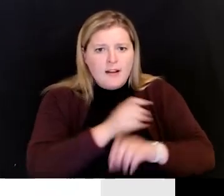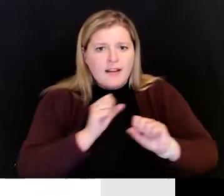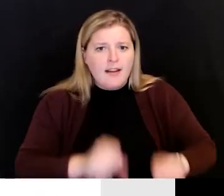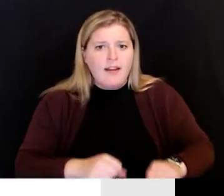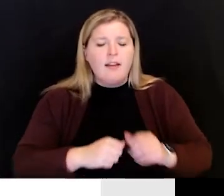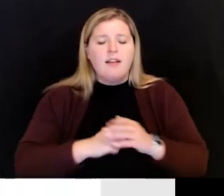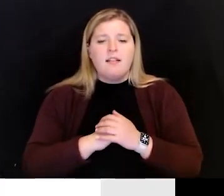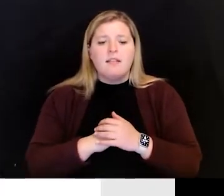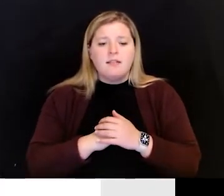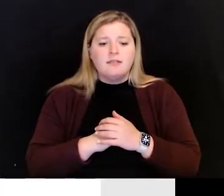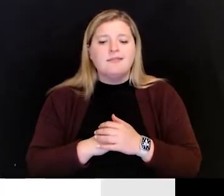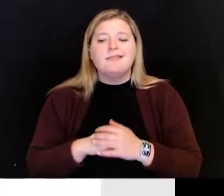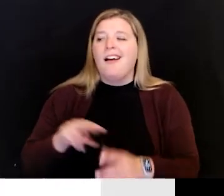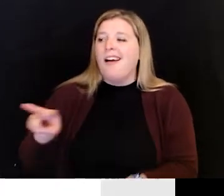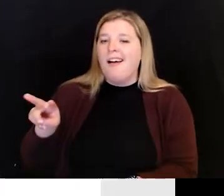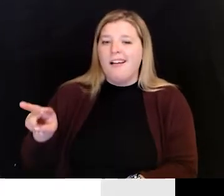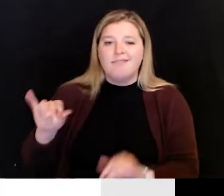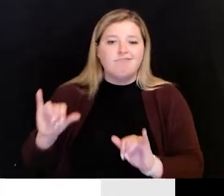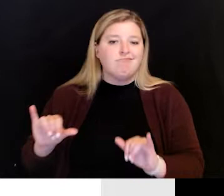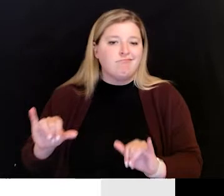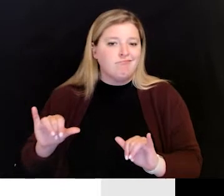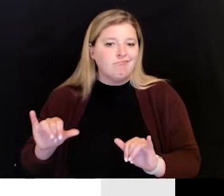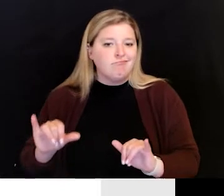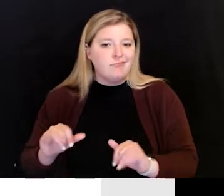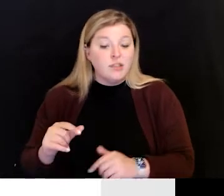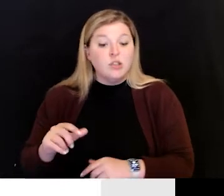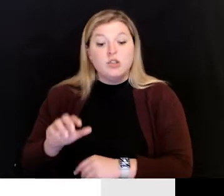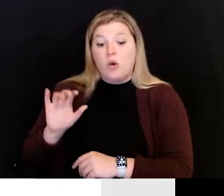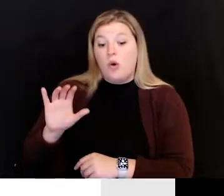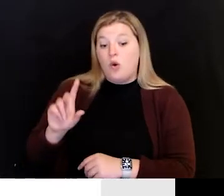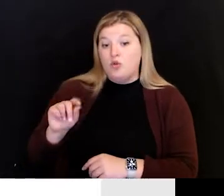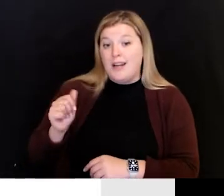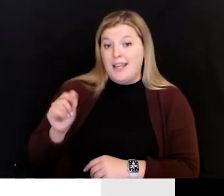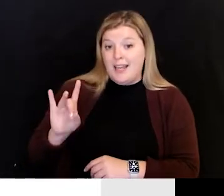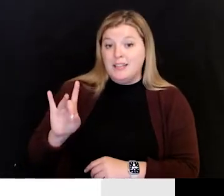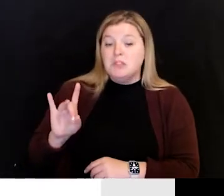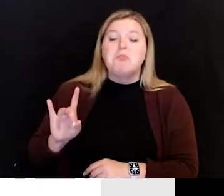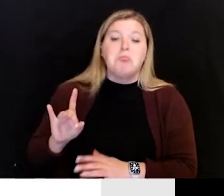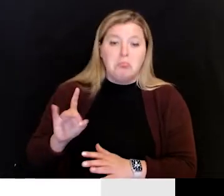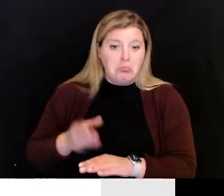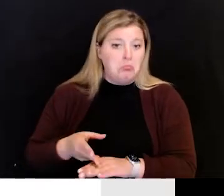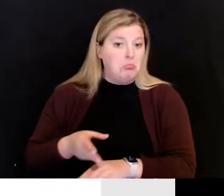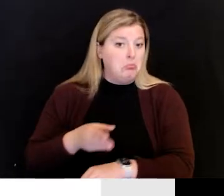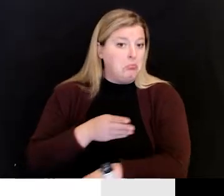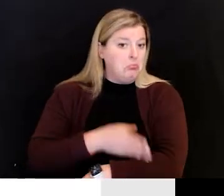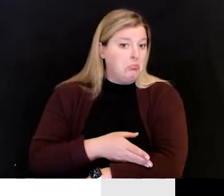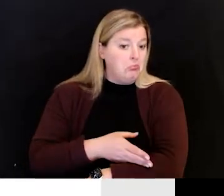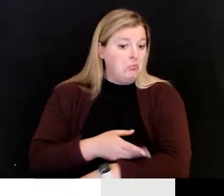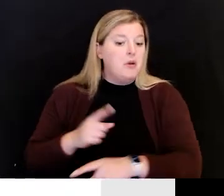So we definitely did better, but we had a lot of room to grow at that point.